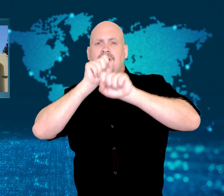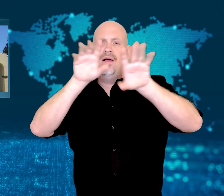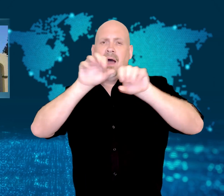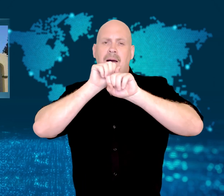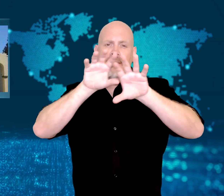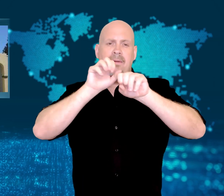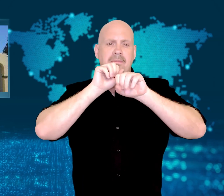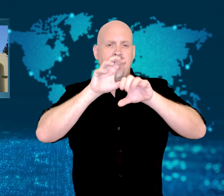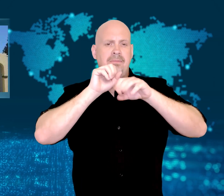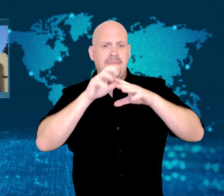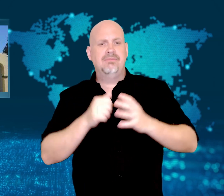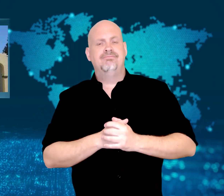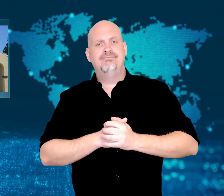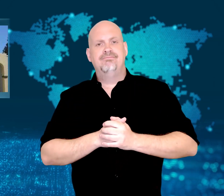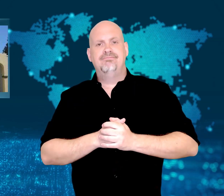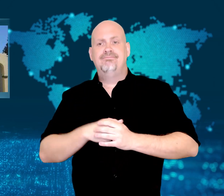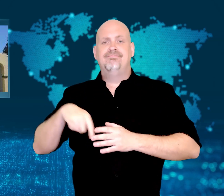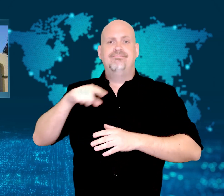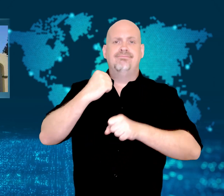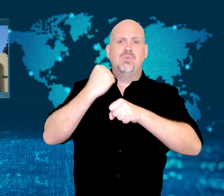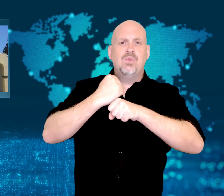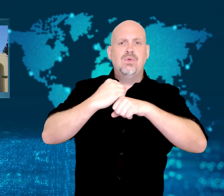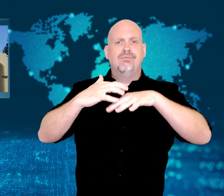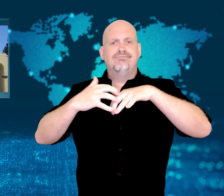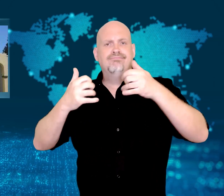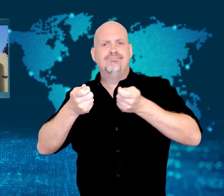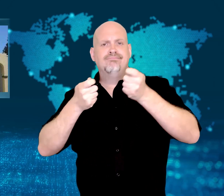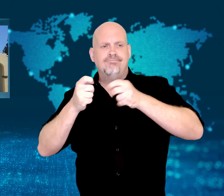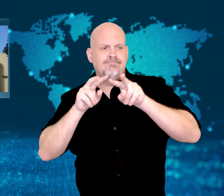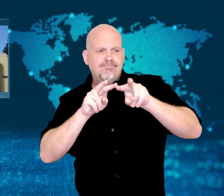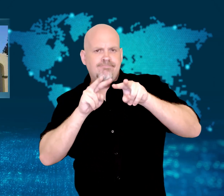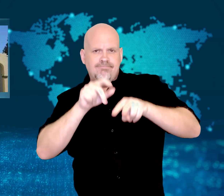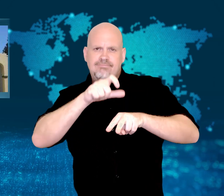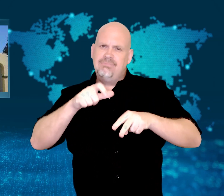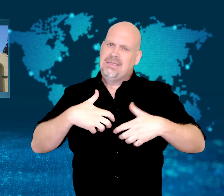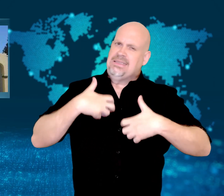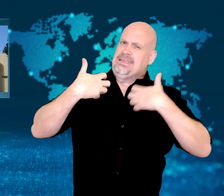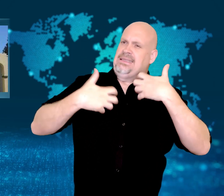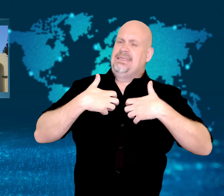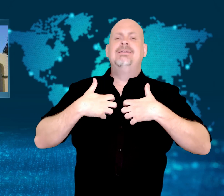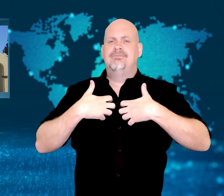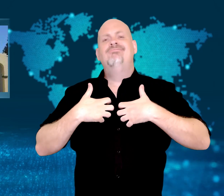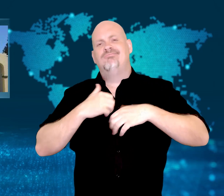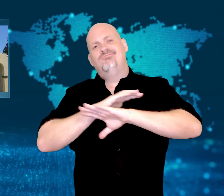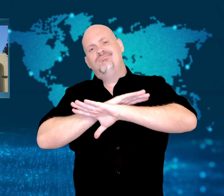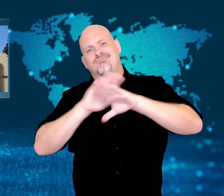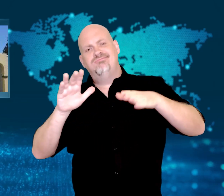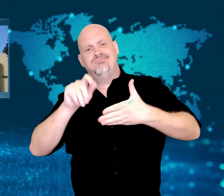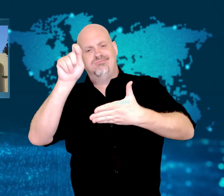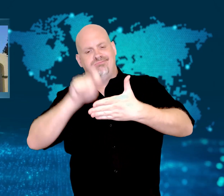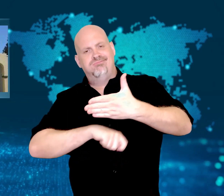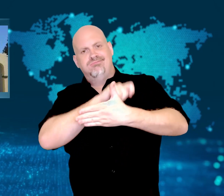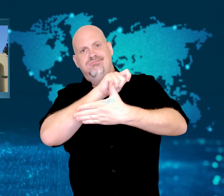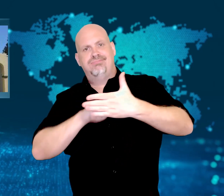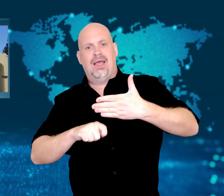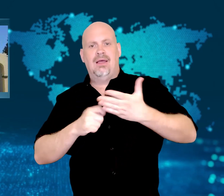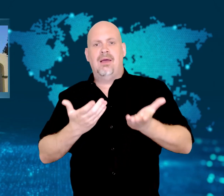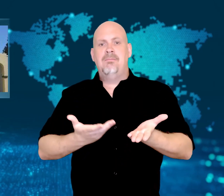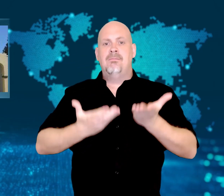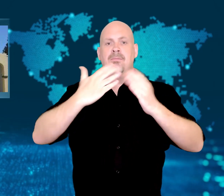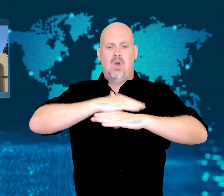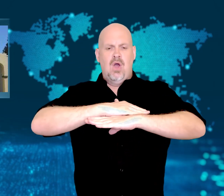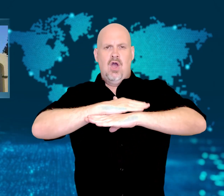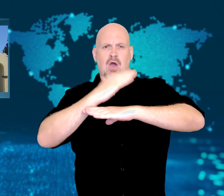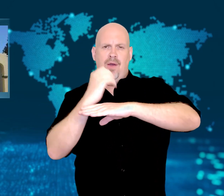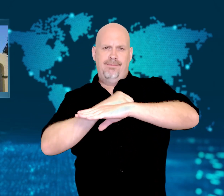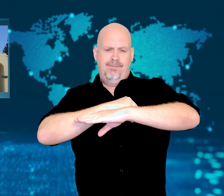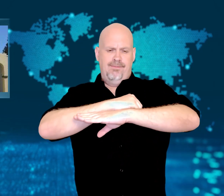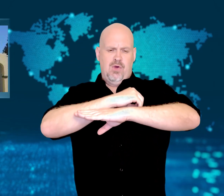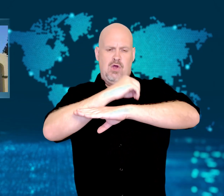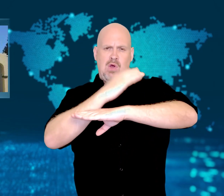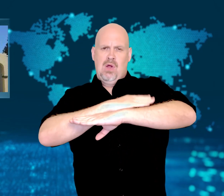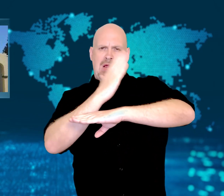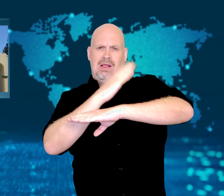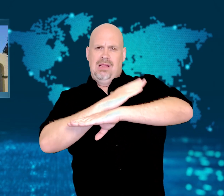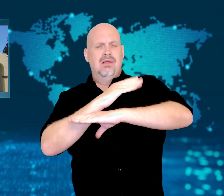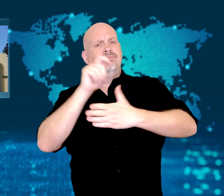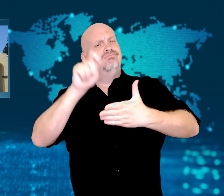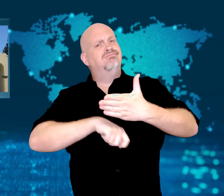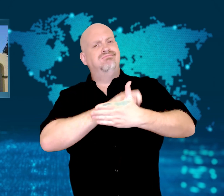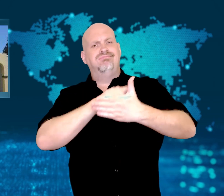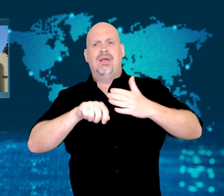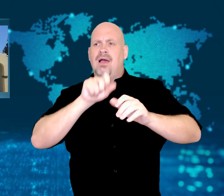Noise pollution laws ban noise over 55 decibels during the daytime